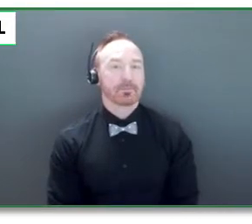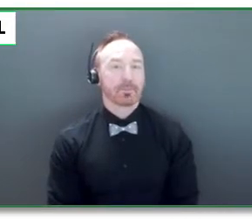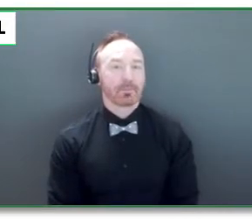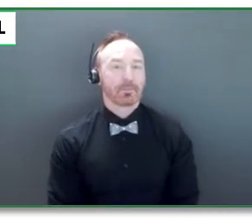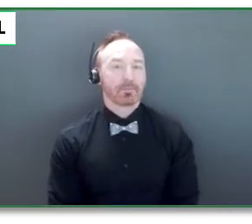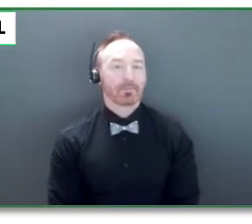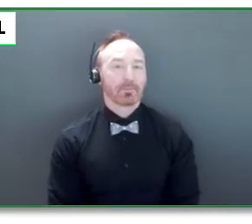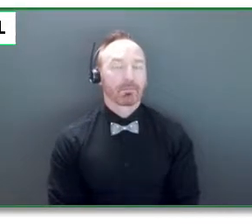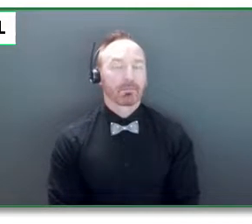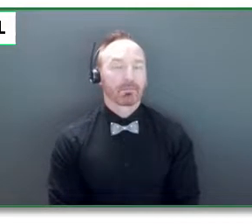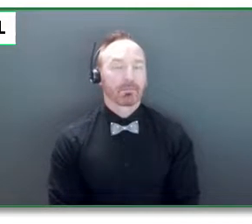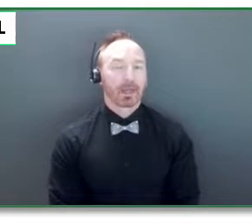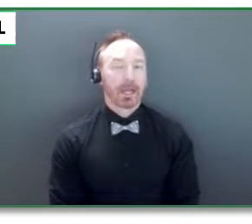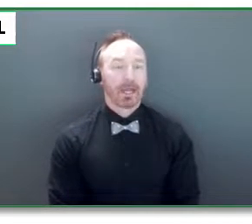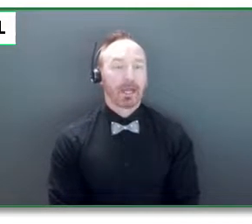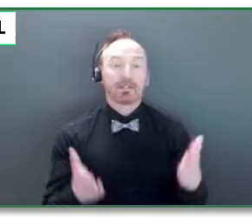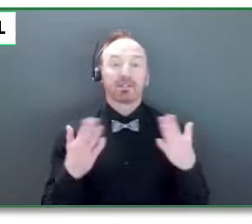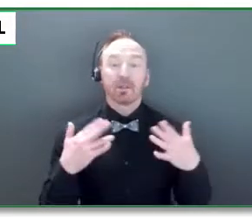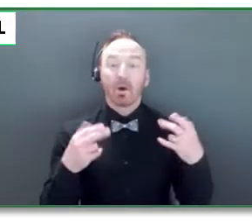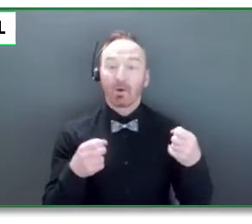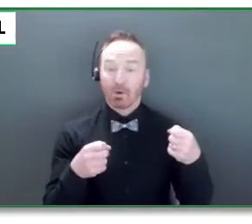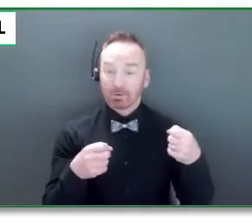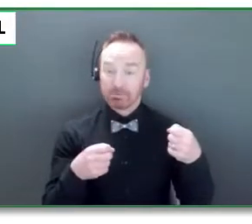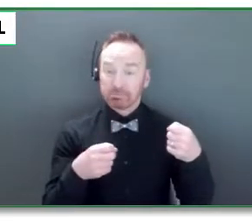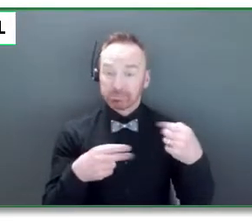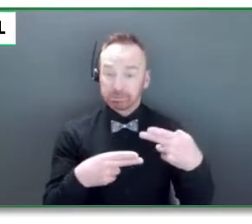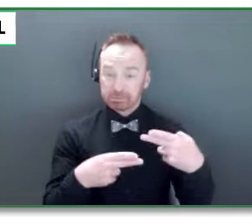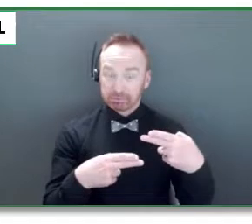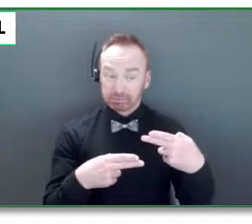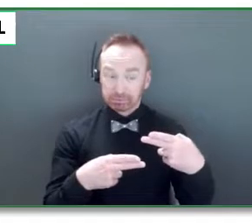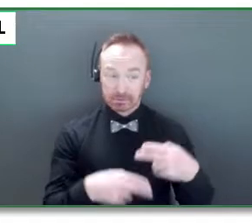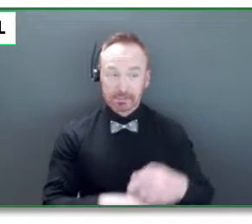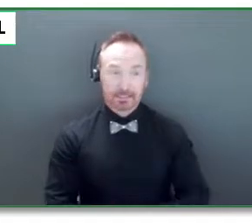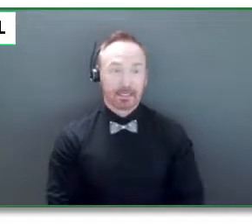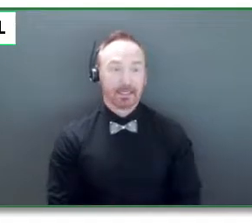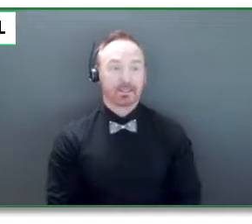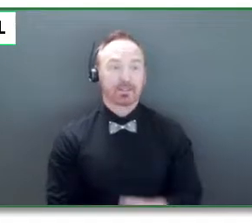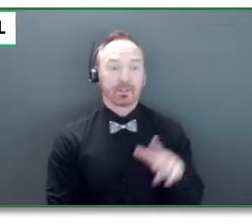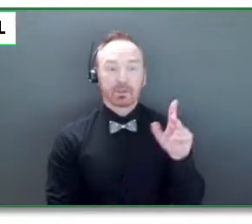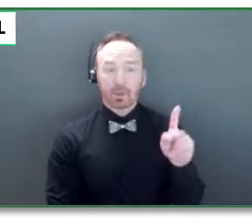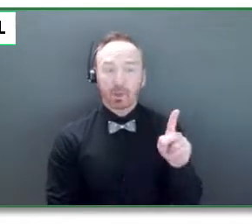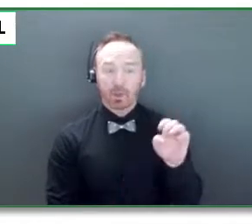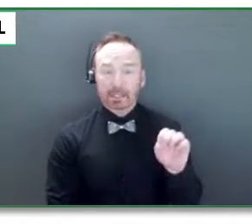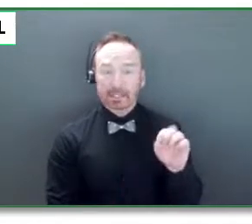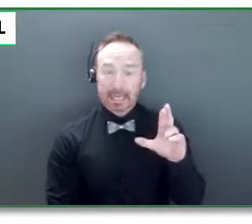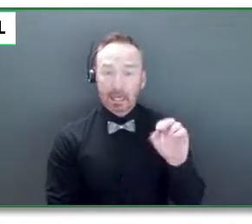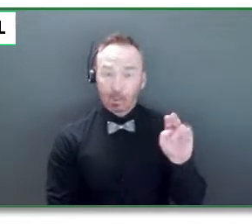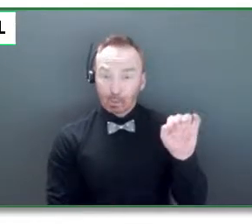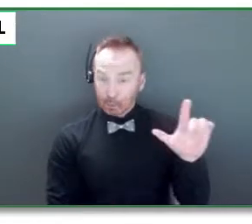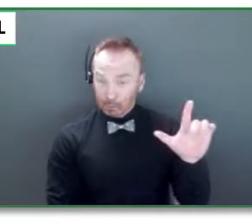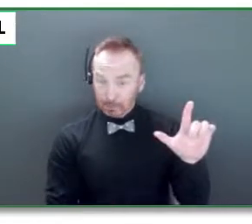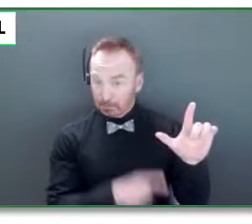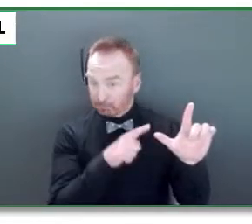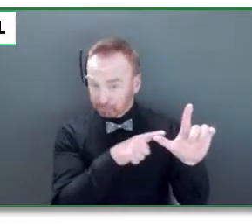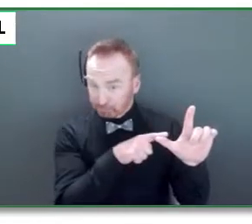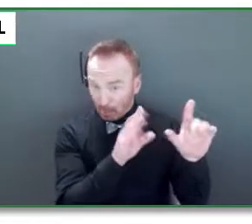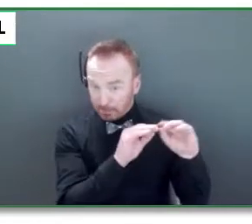So just a quick bit on who Kéroul is. We are an organization based in the